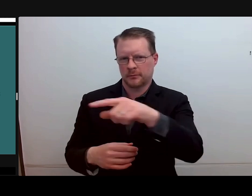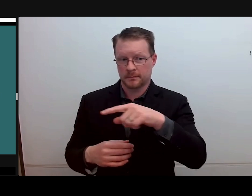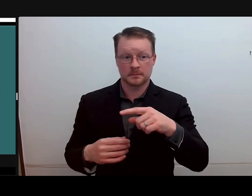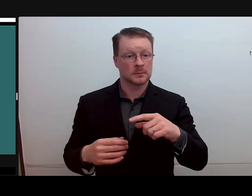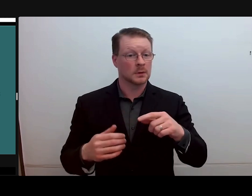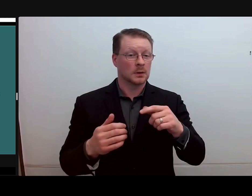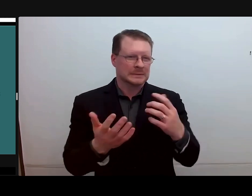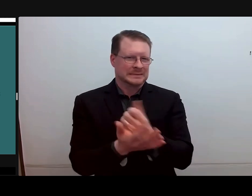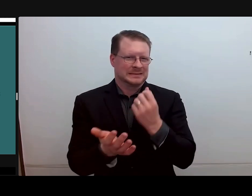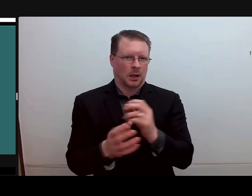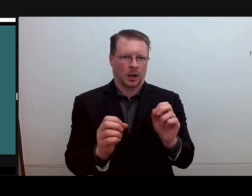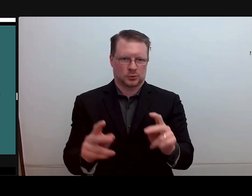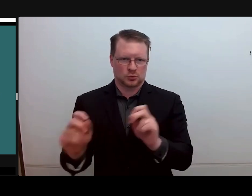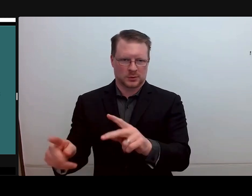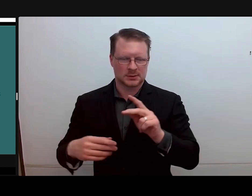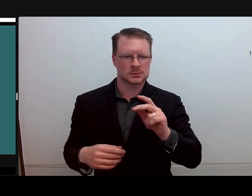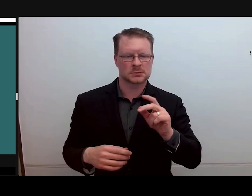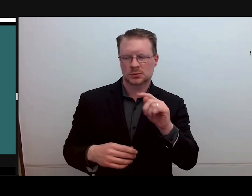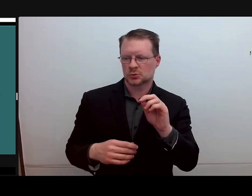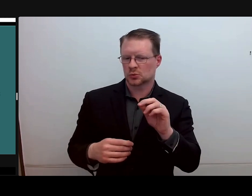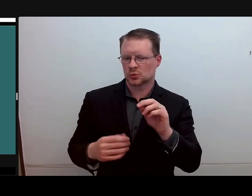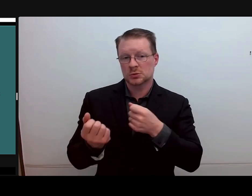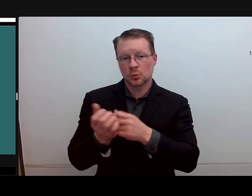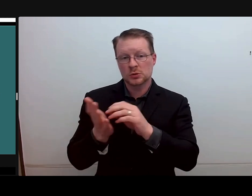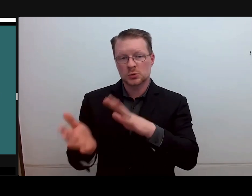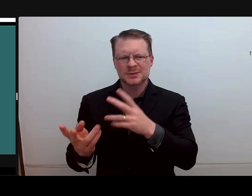So I would encourage all of you to look for and take advantage